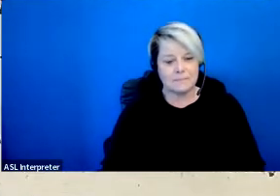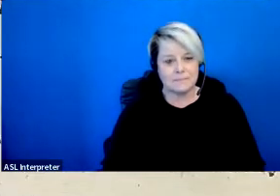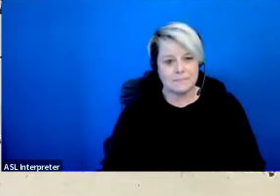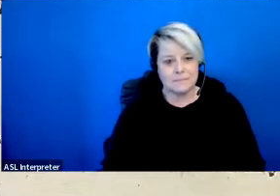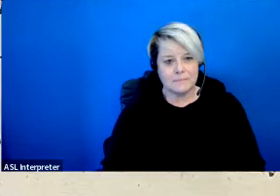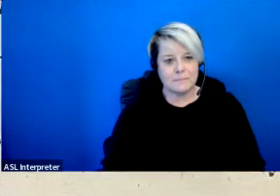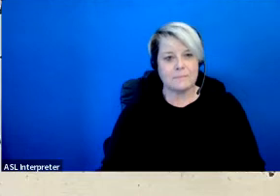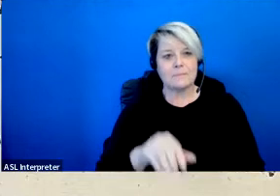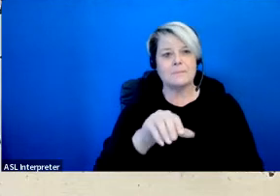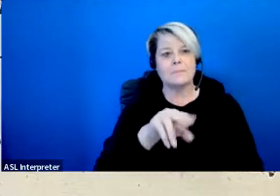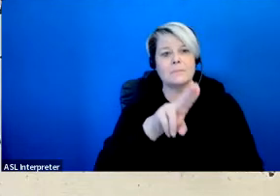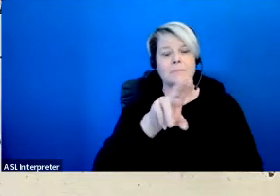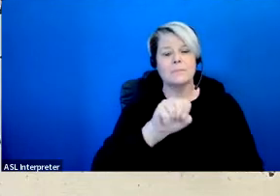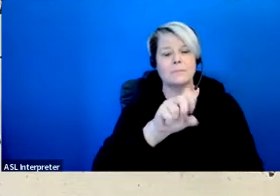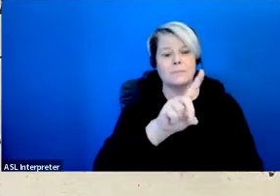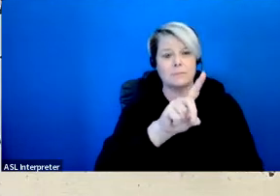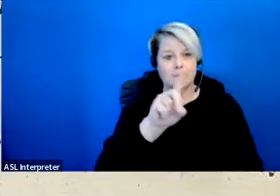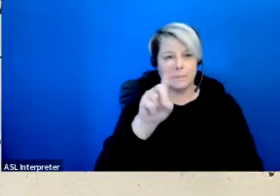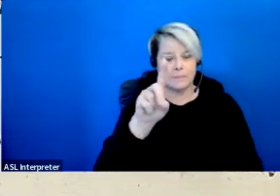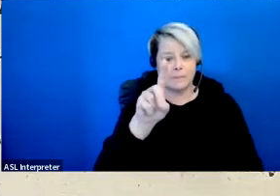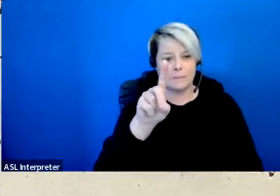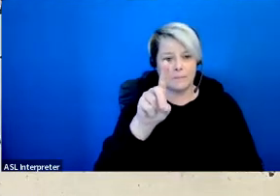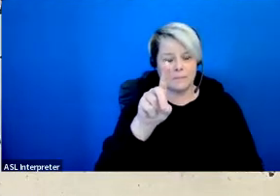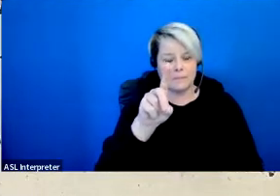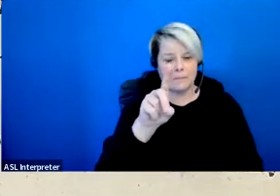speaker as well, so. Okay. Just to start, the